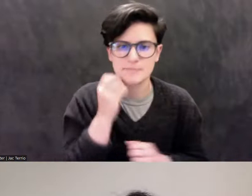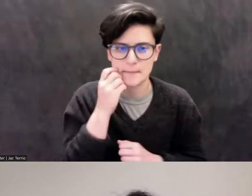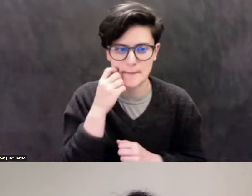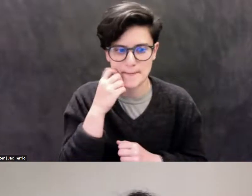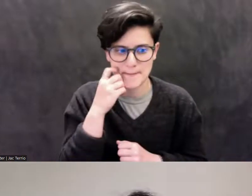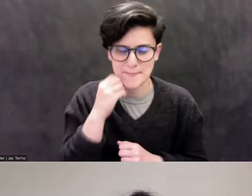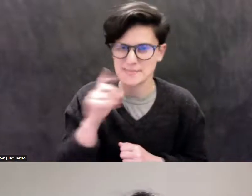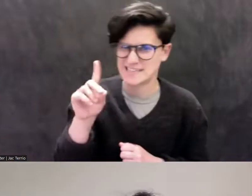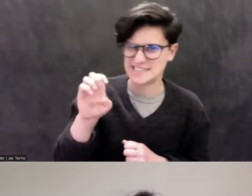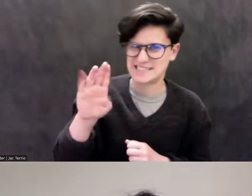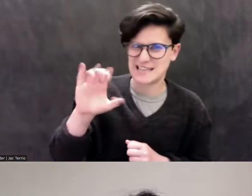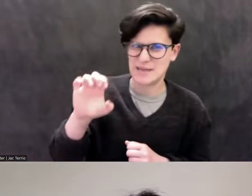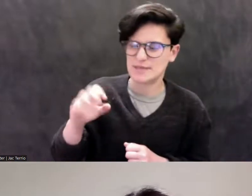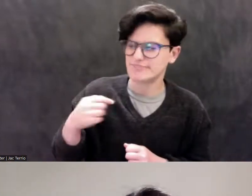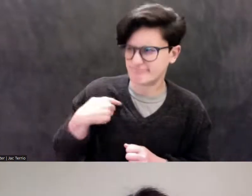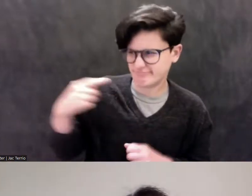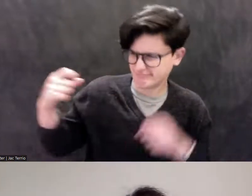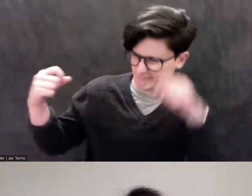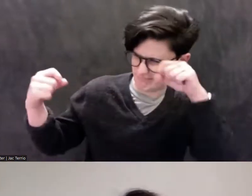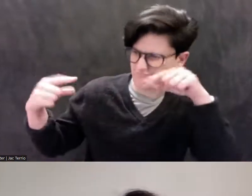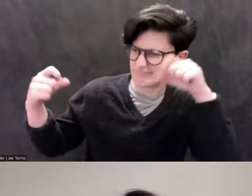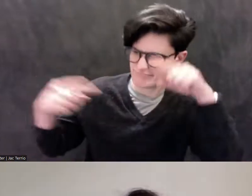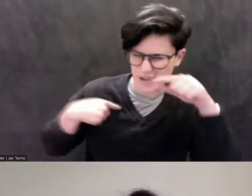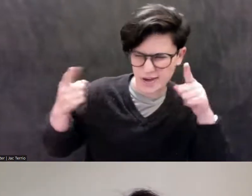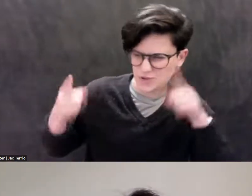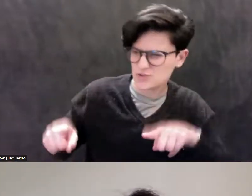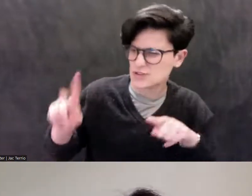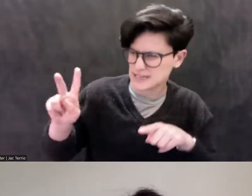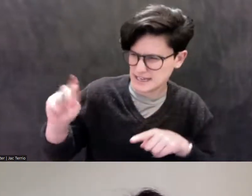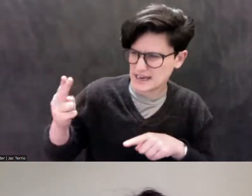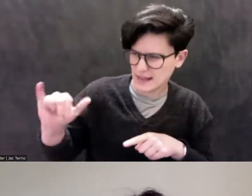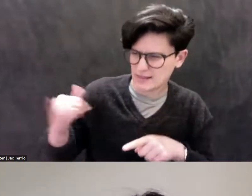with Kathy. and you know I'm in a similar 15:58:45 position as caffeine. We always invite